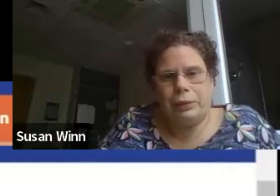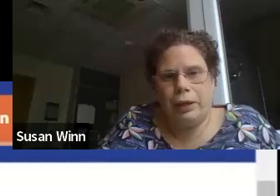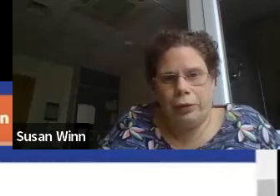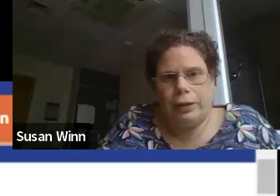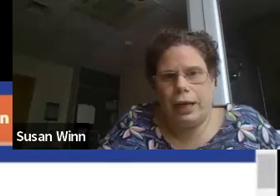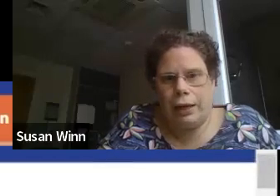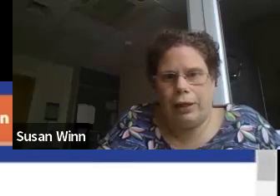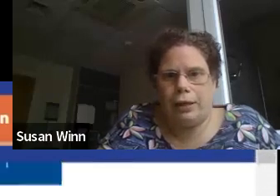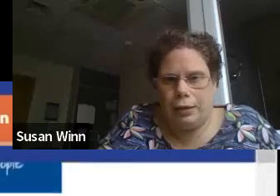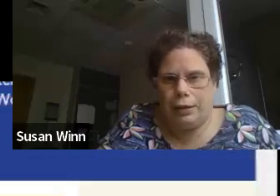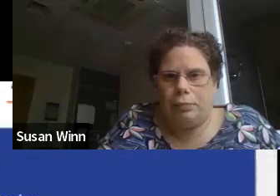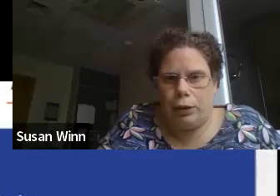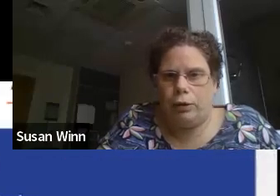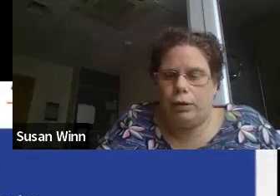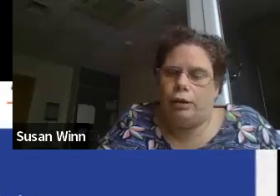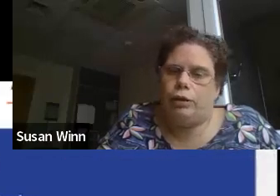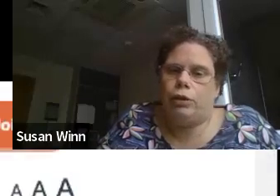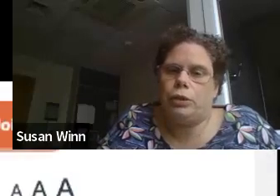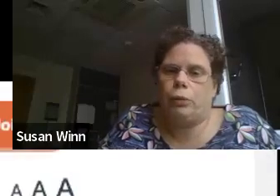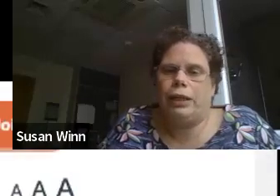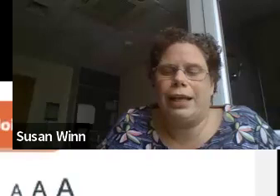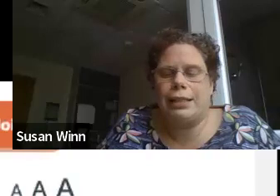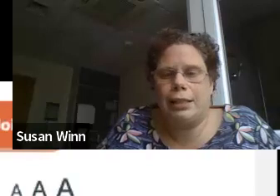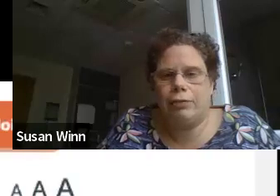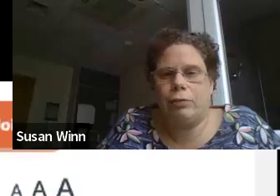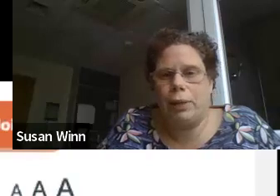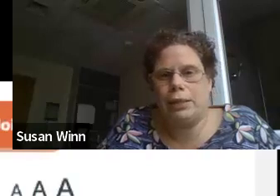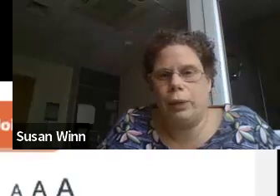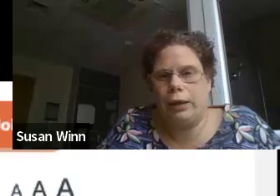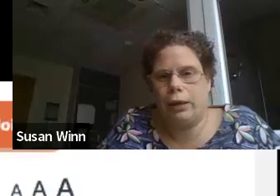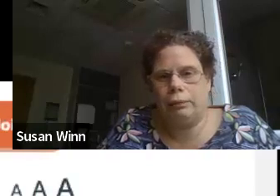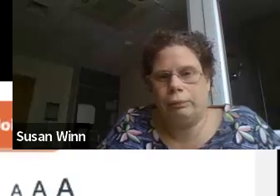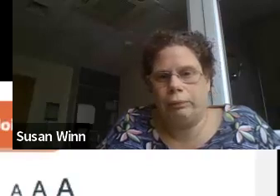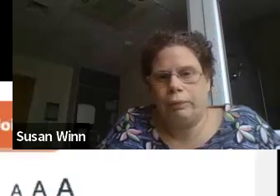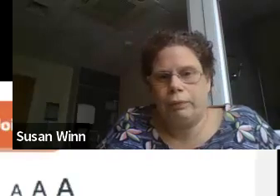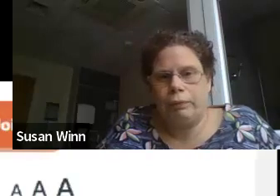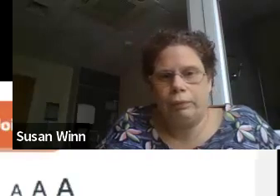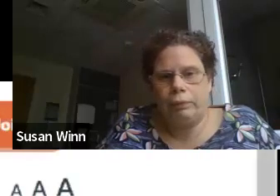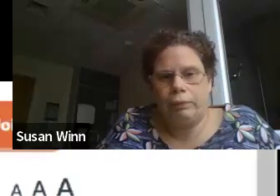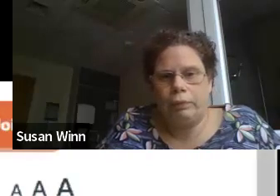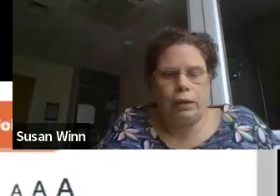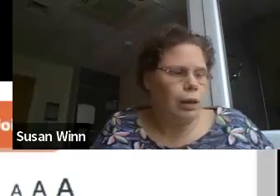We're going to look at how that can be used so we can get to the different bits quicker.